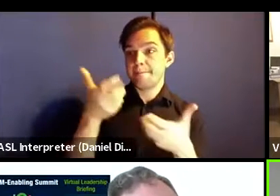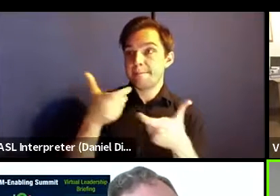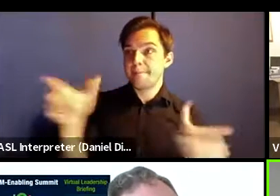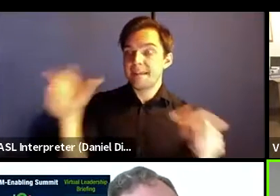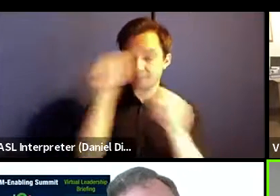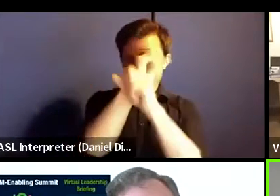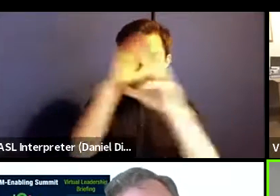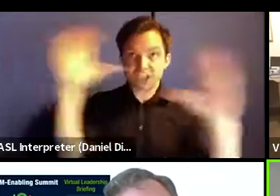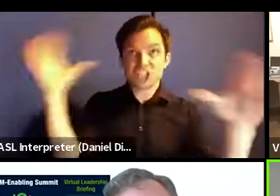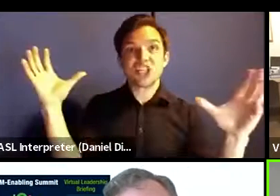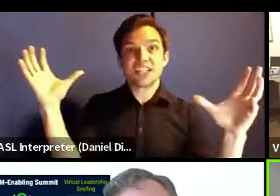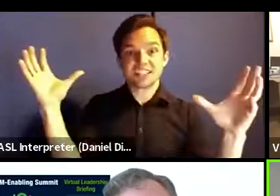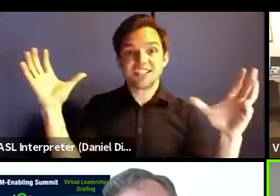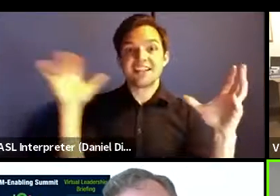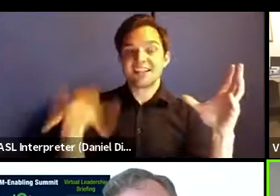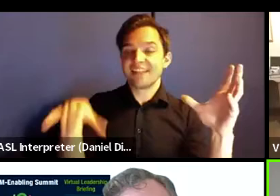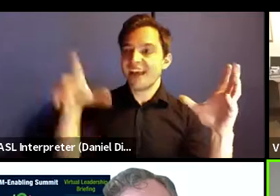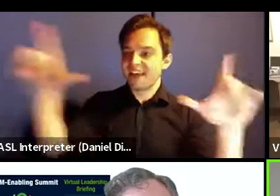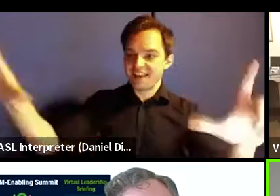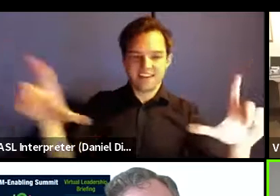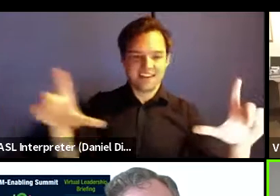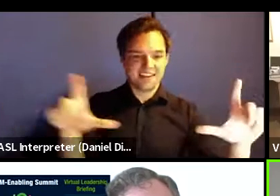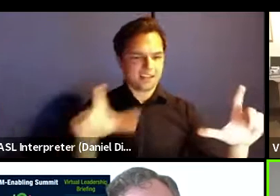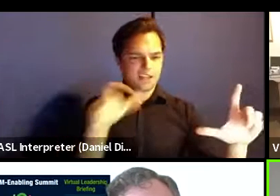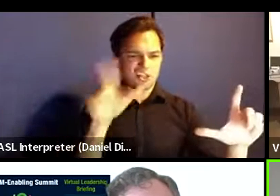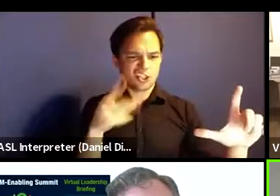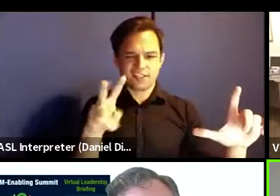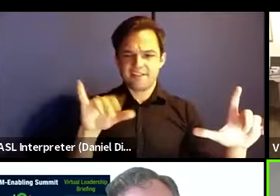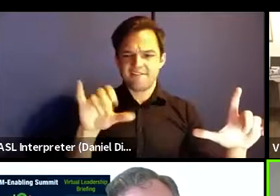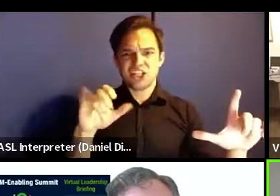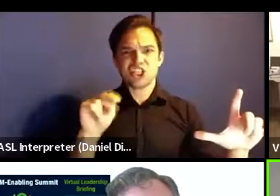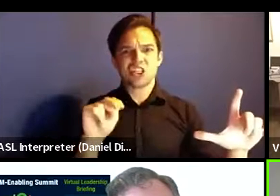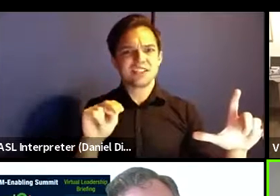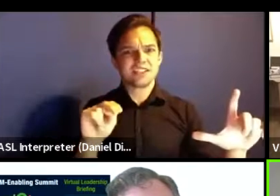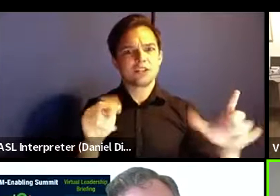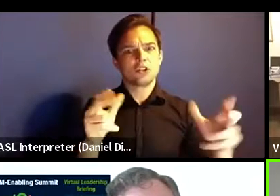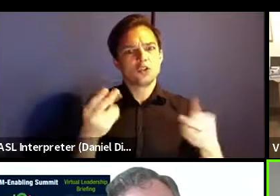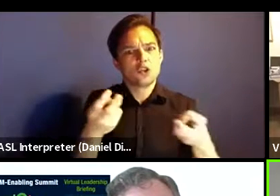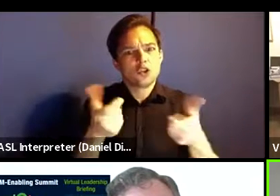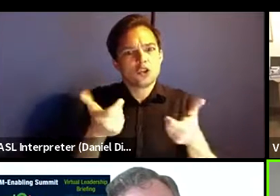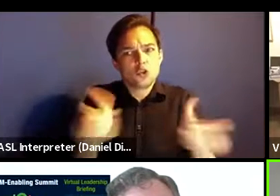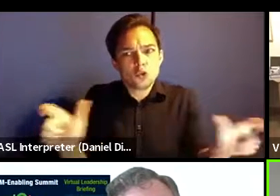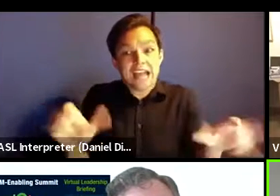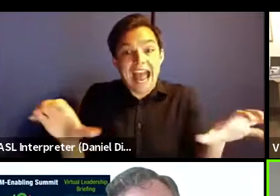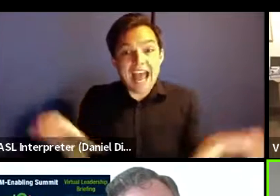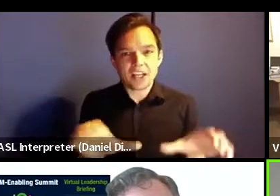but can I say, this is not just a vision. There is huge action happening, and I'm really interested to hear